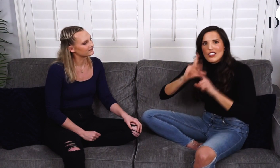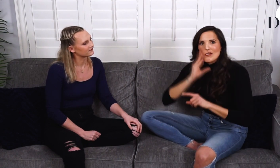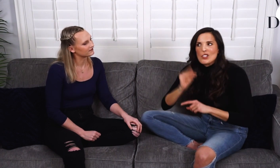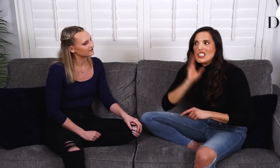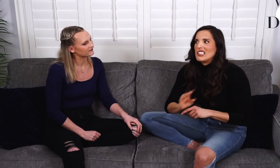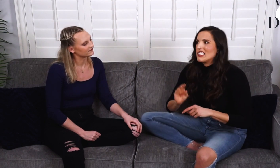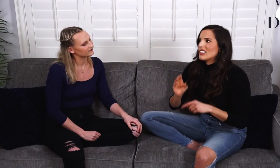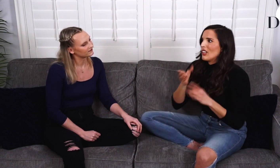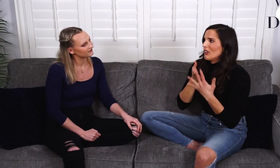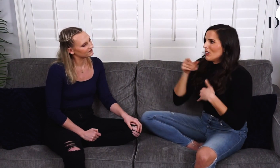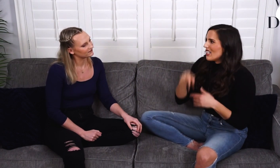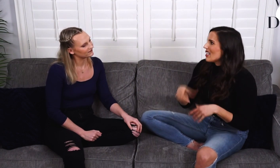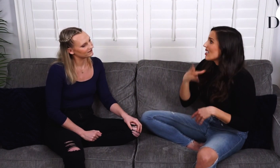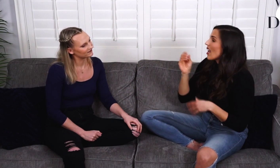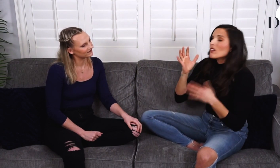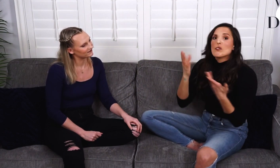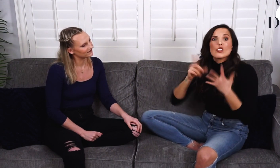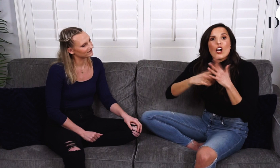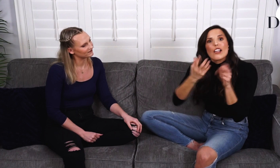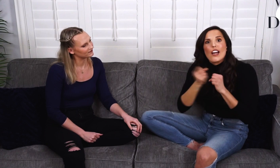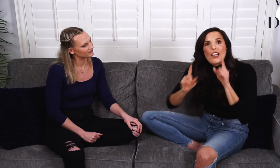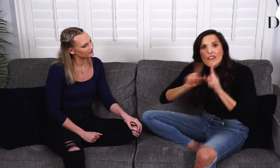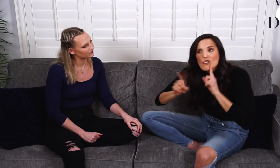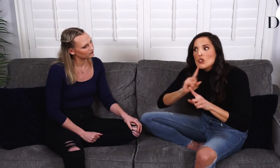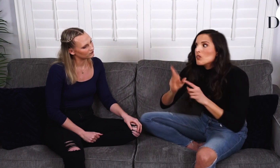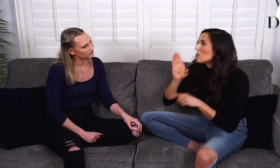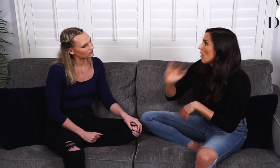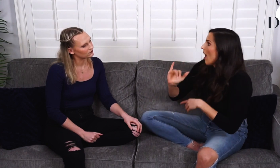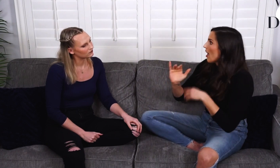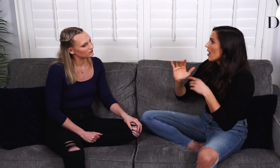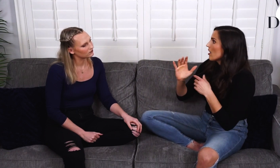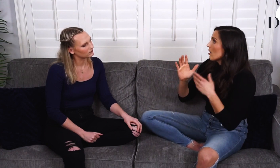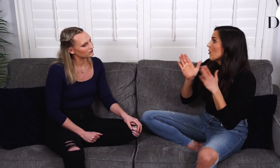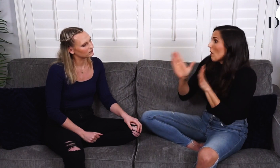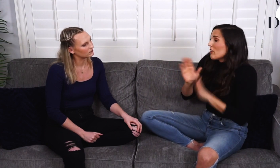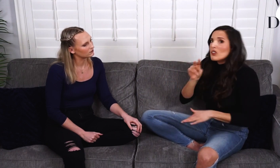experiences throughout the podcast and we started getting interviewed by wonderful